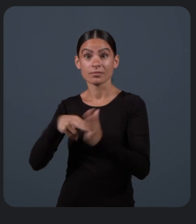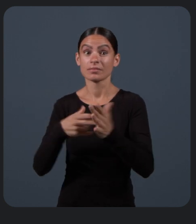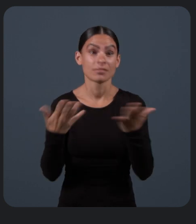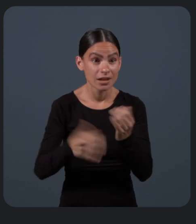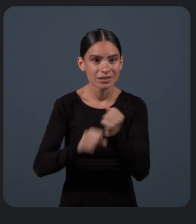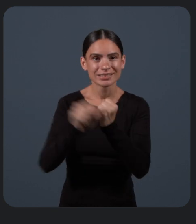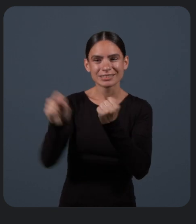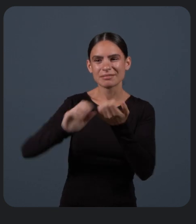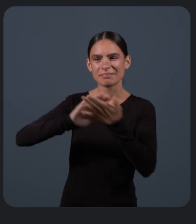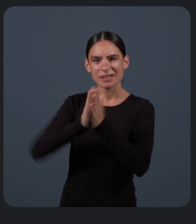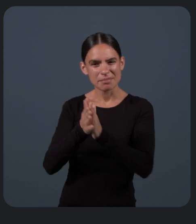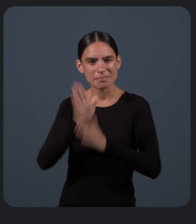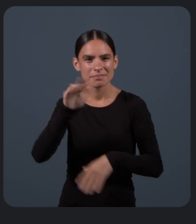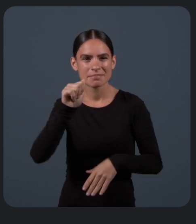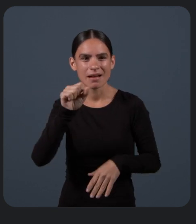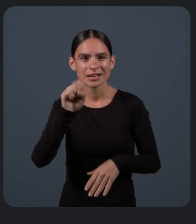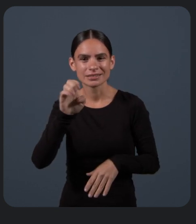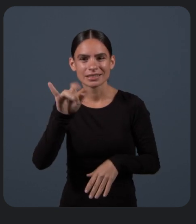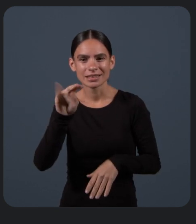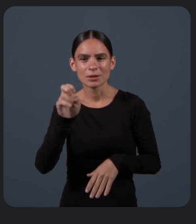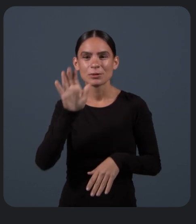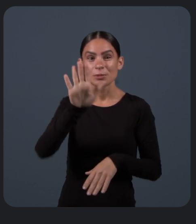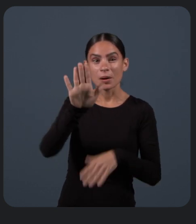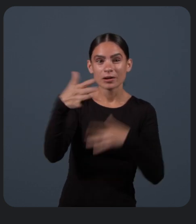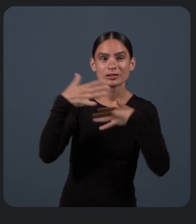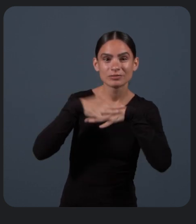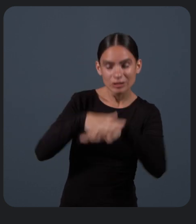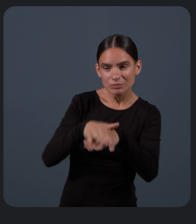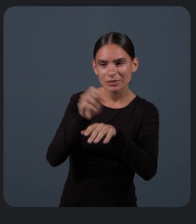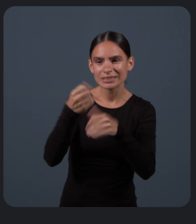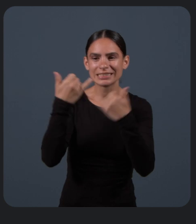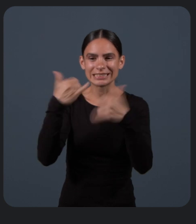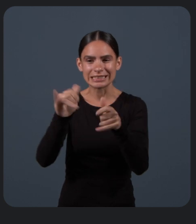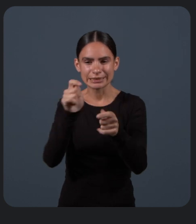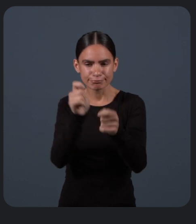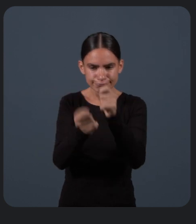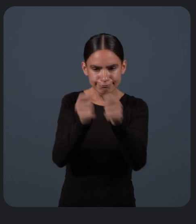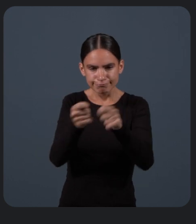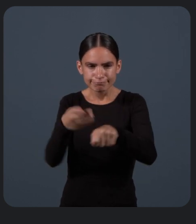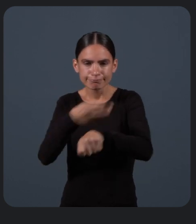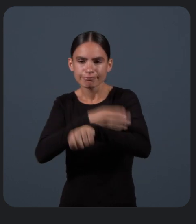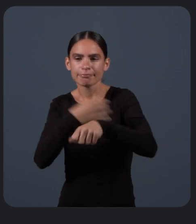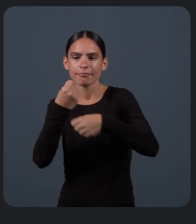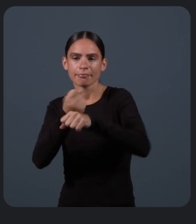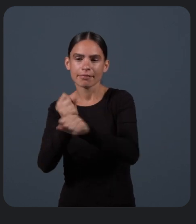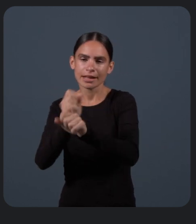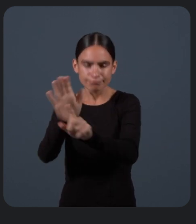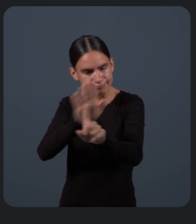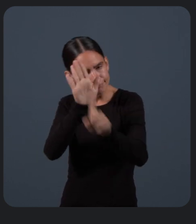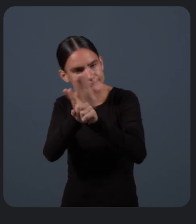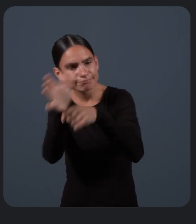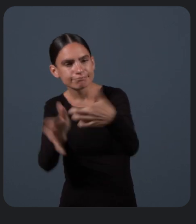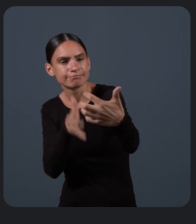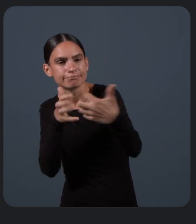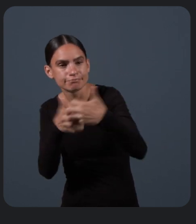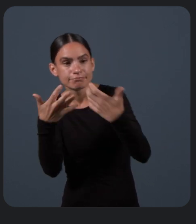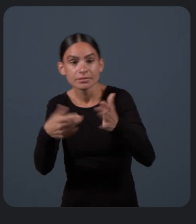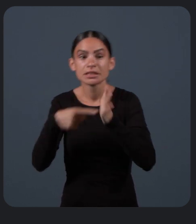for your integration, but you can still augment it to make it your own. So, for example, if you're using the Payments